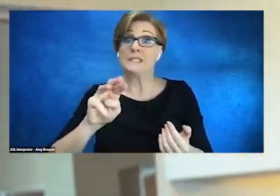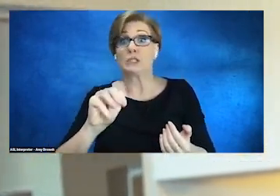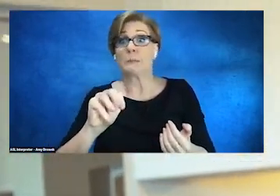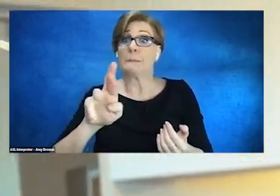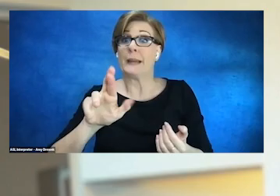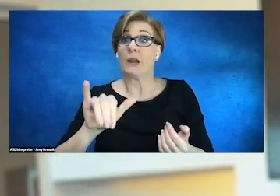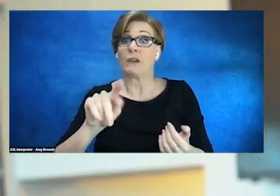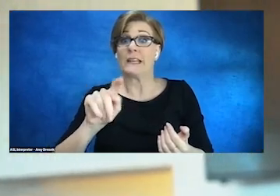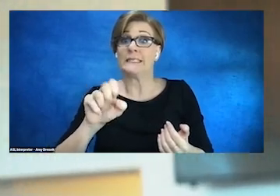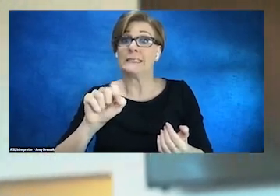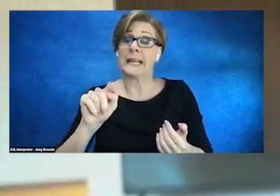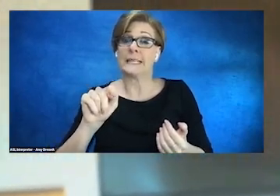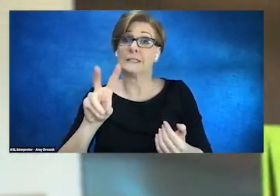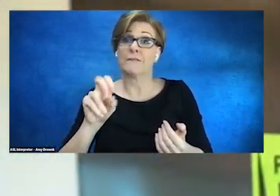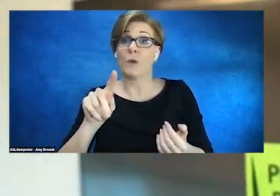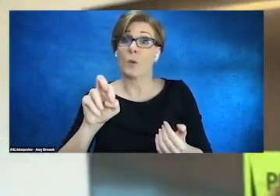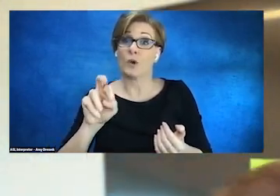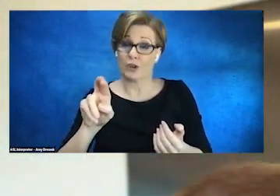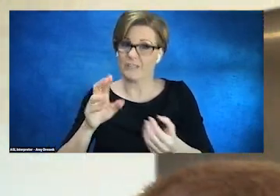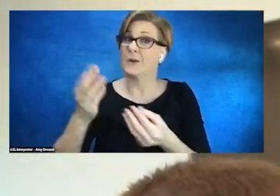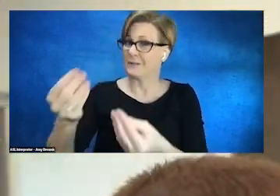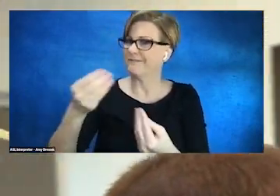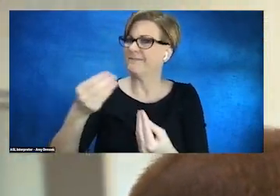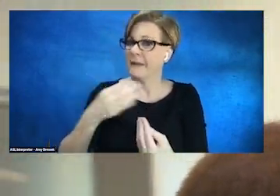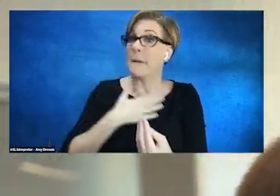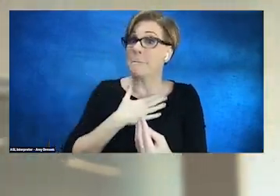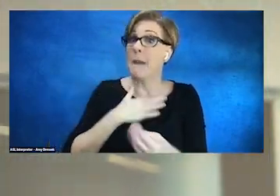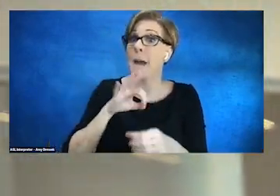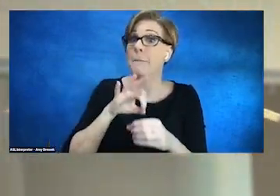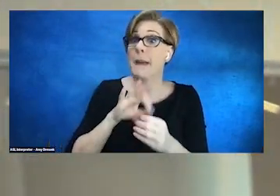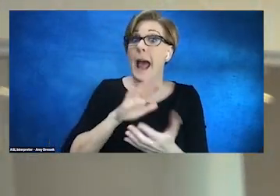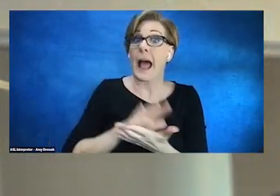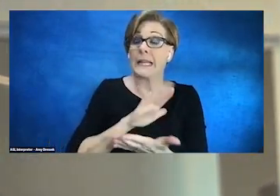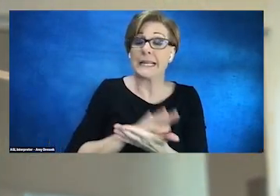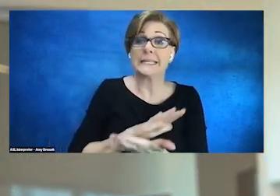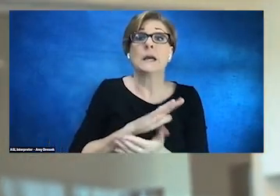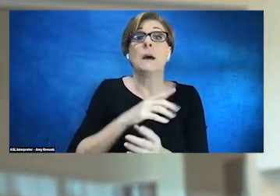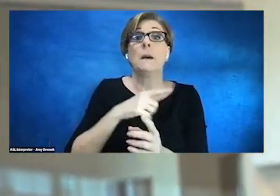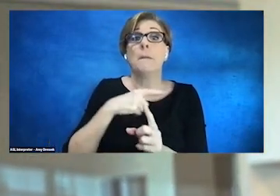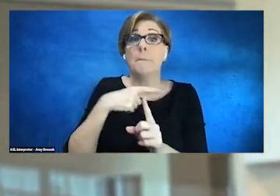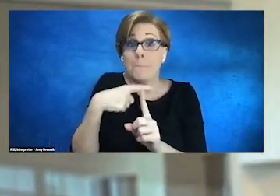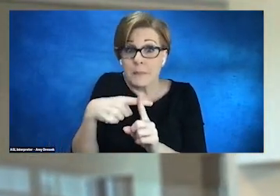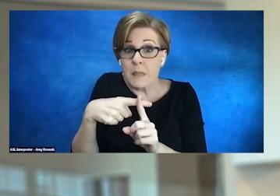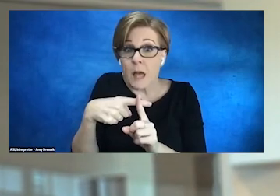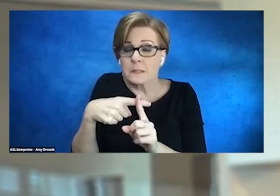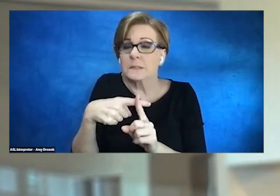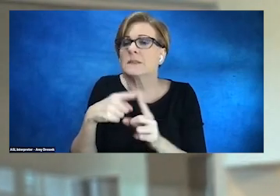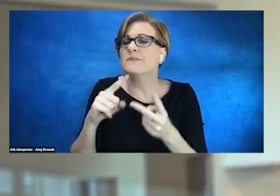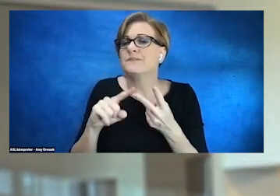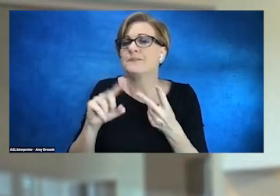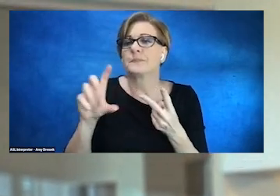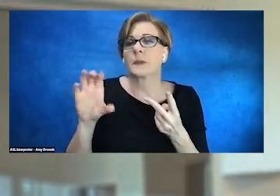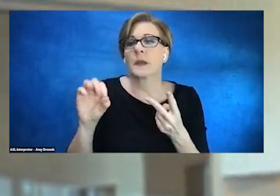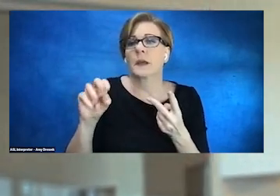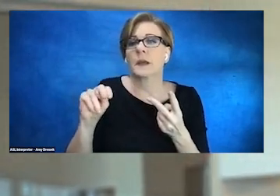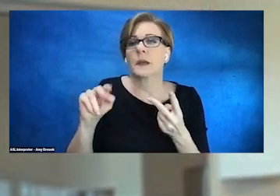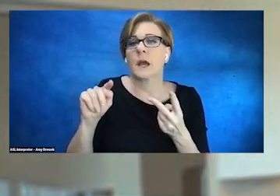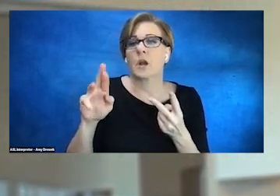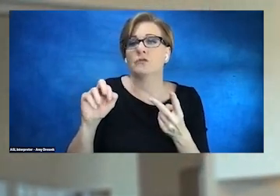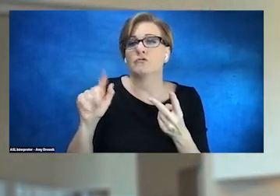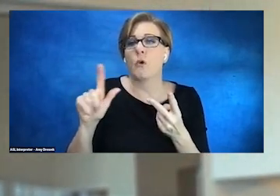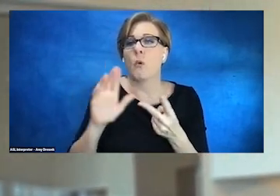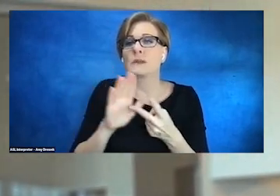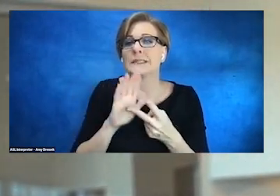Mr. Mary Test Voter. So I'm being issued our ballot along with a control slip so the poll